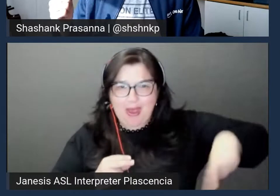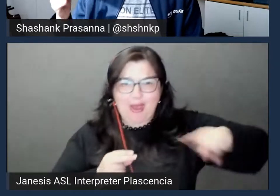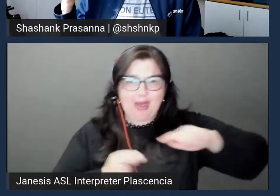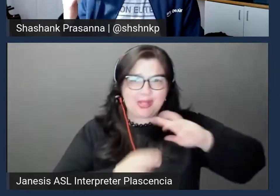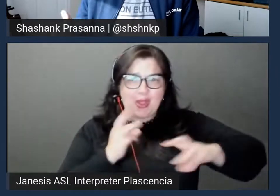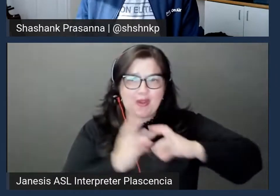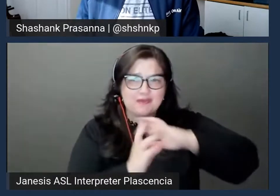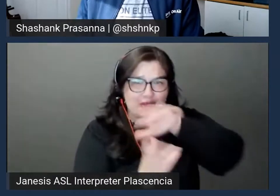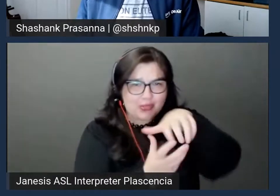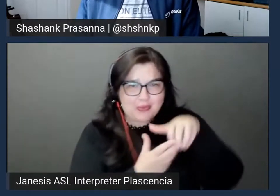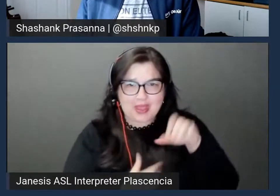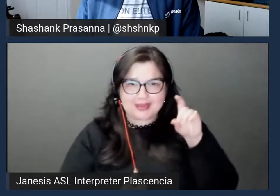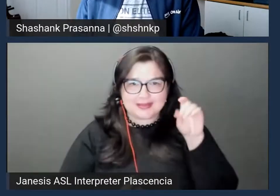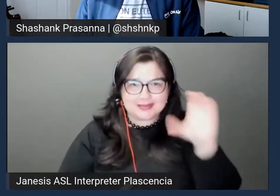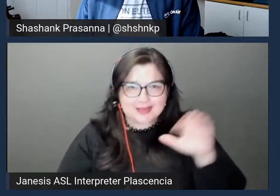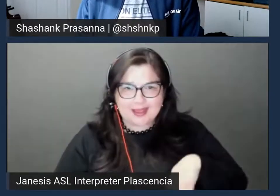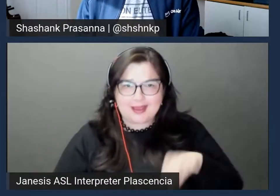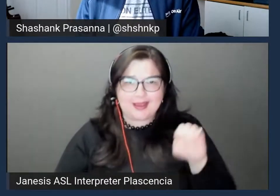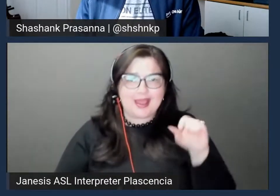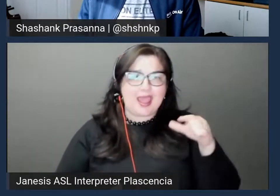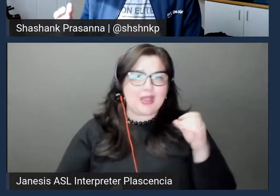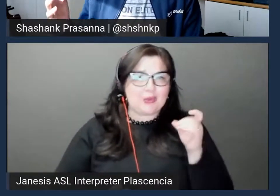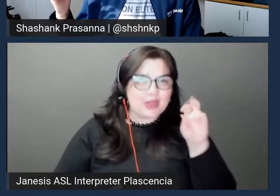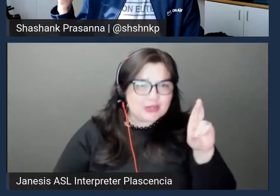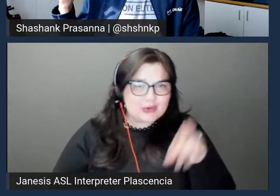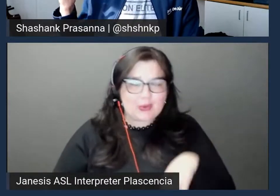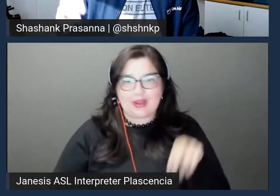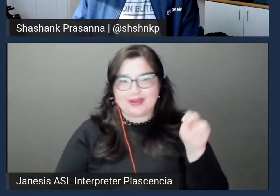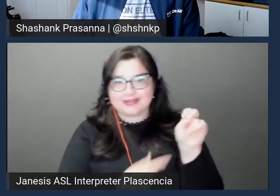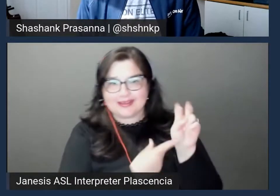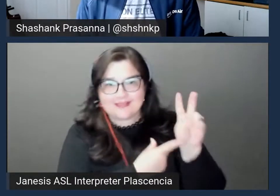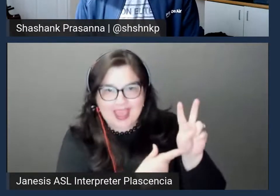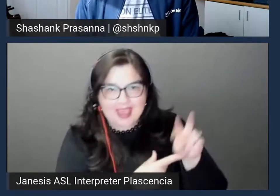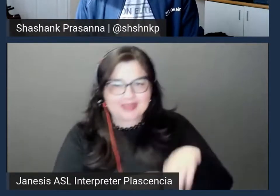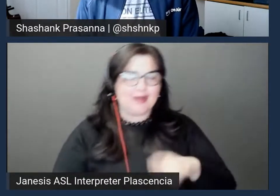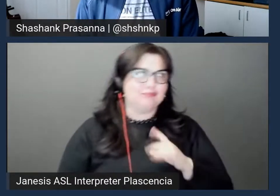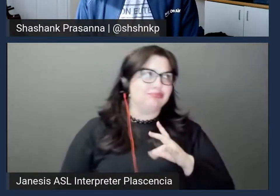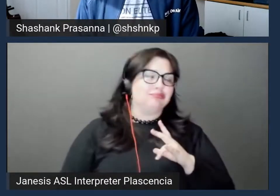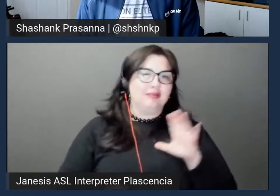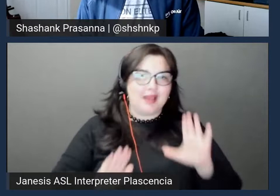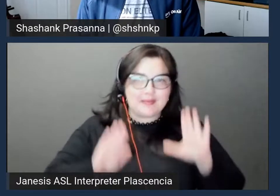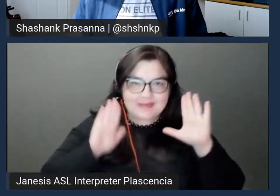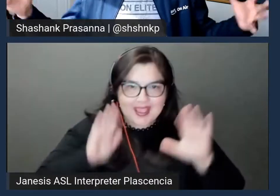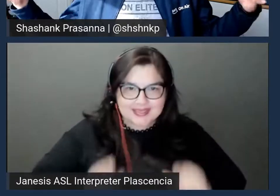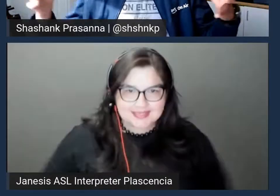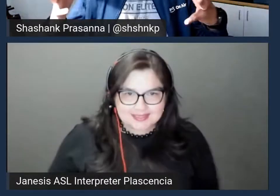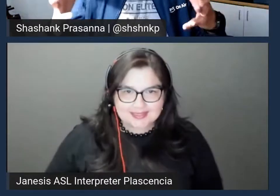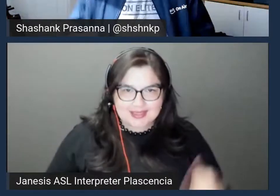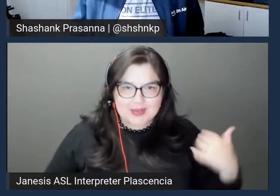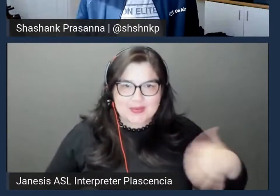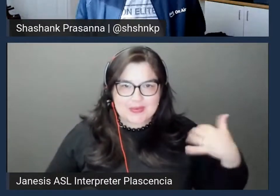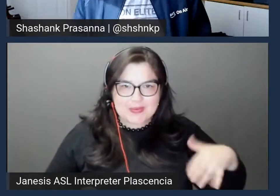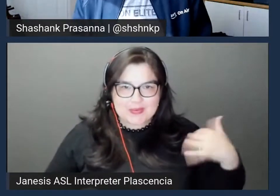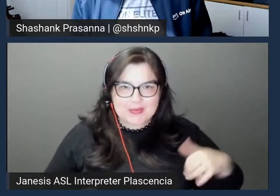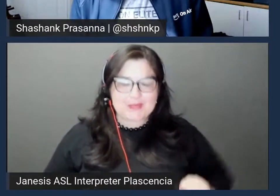DC, Ecuador, Nevada, it's amazing. It's amazing that we can bring all of these folks together